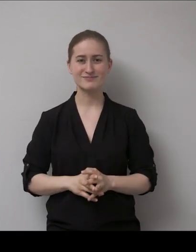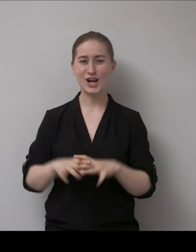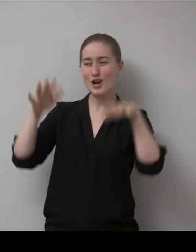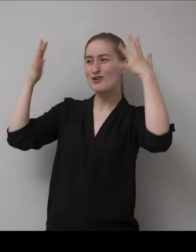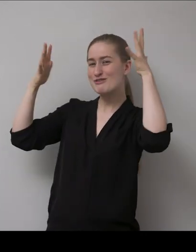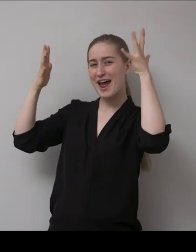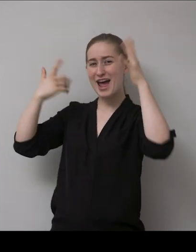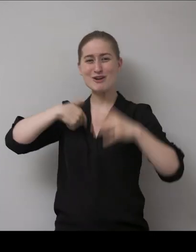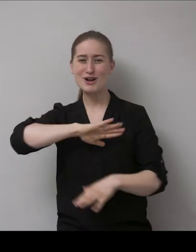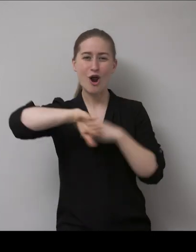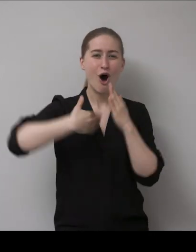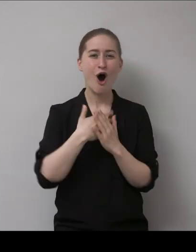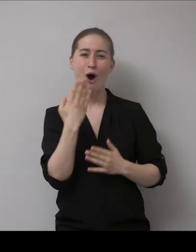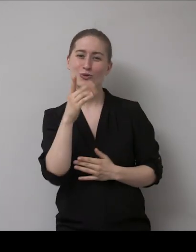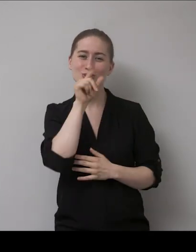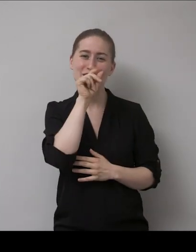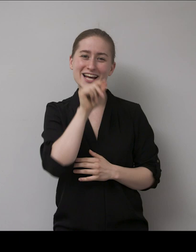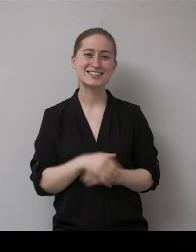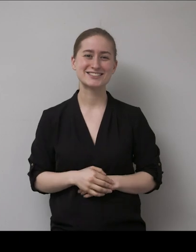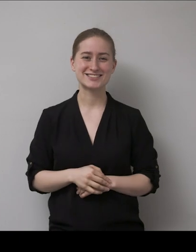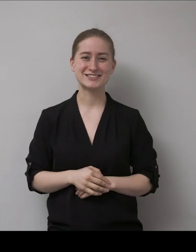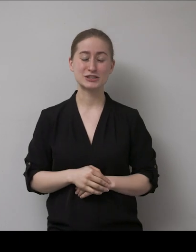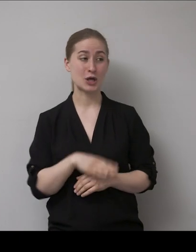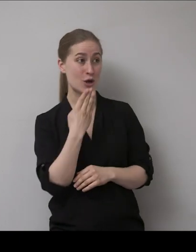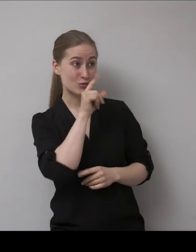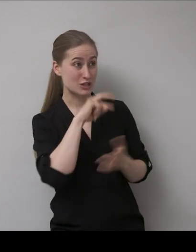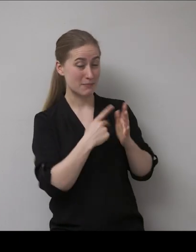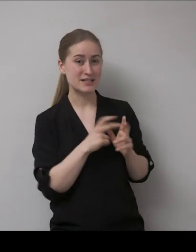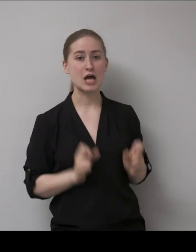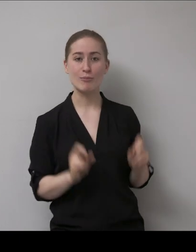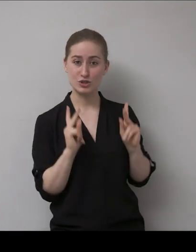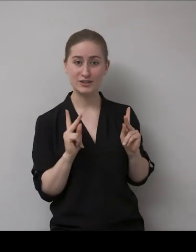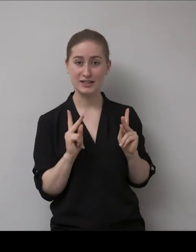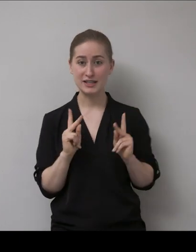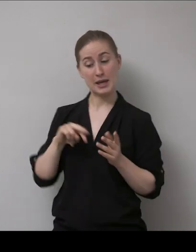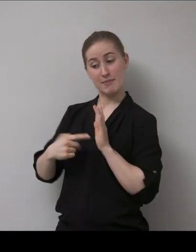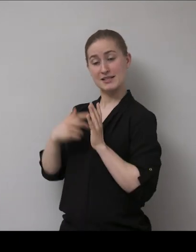Yay! We are all Blue Jays! Being a Blue Jay means opportunity. It means that I can be innovative.